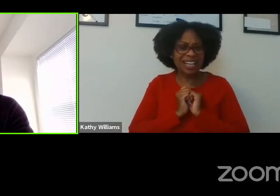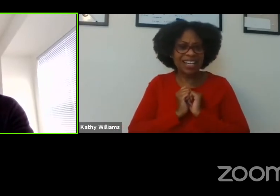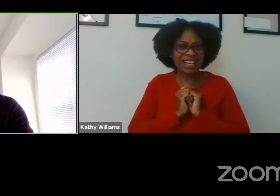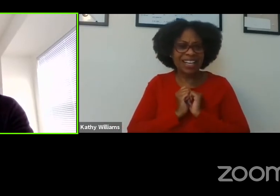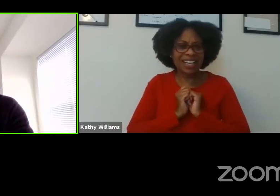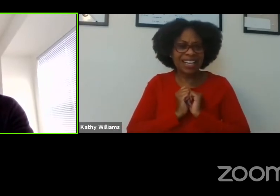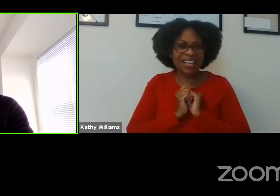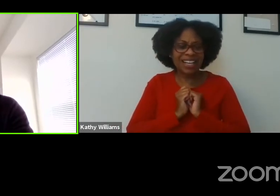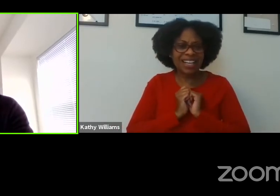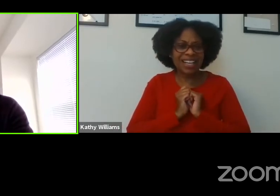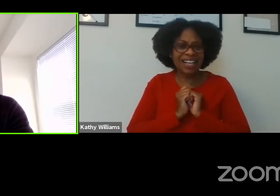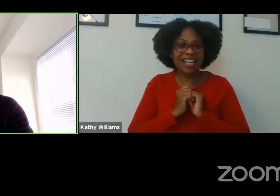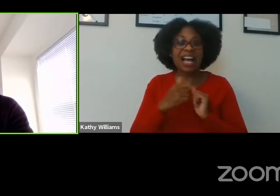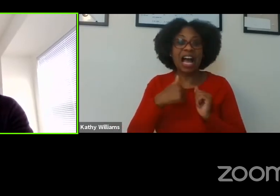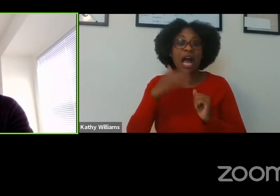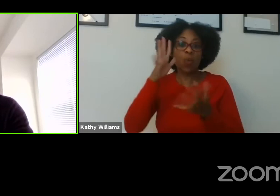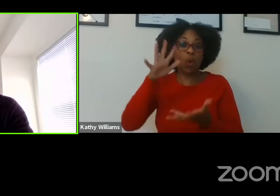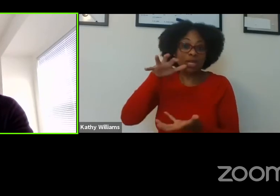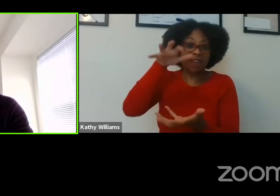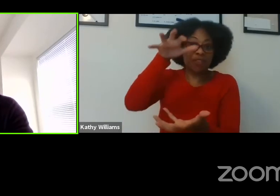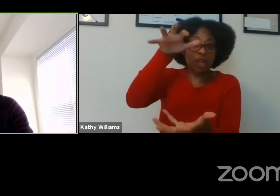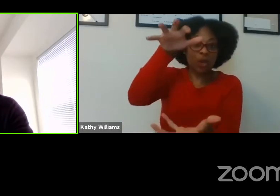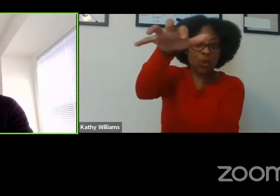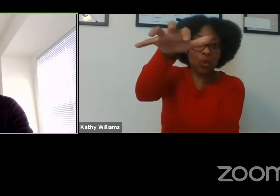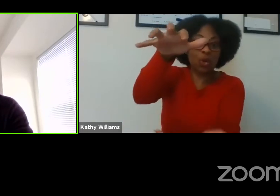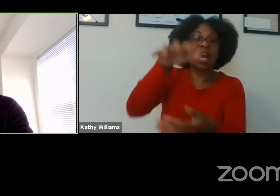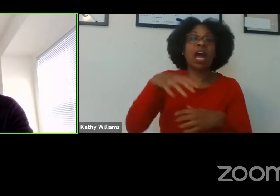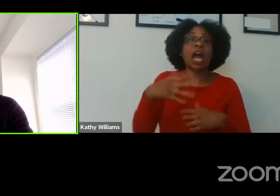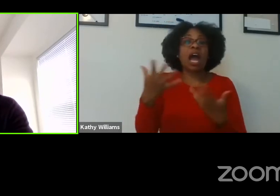And I give you this backpack, and I want you to take some time and reflect